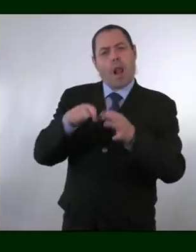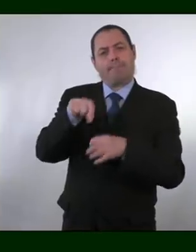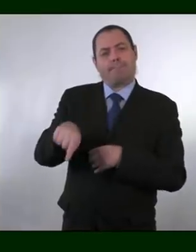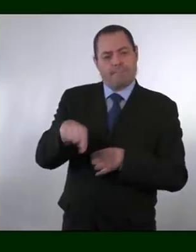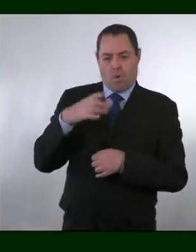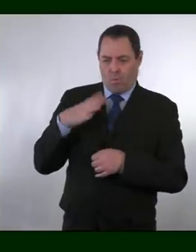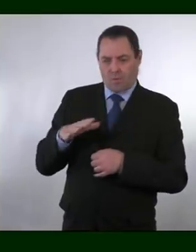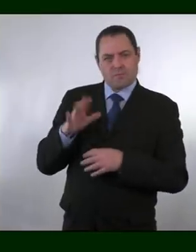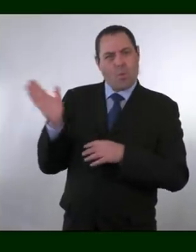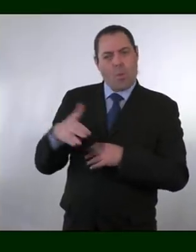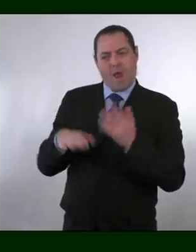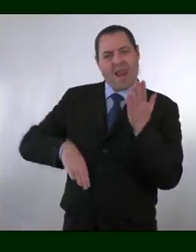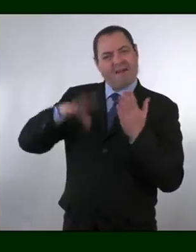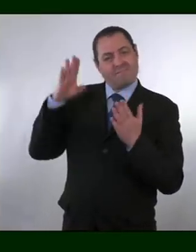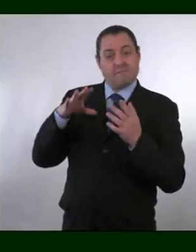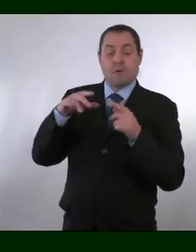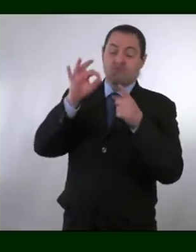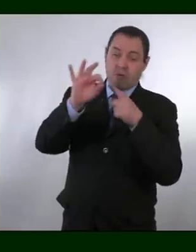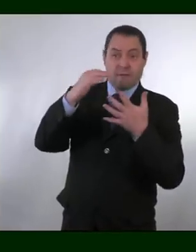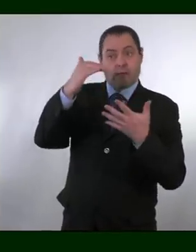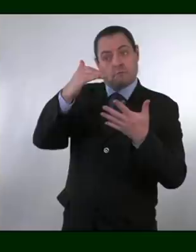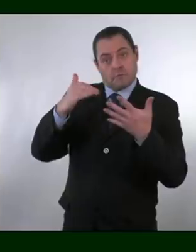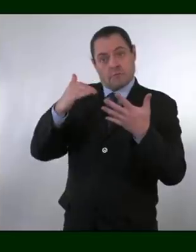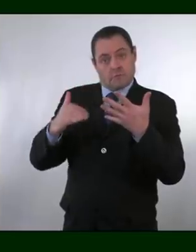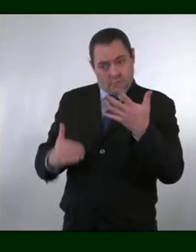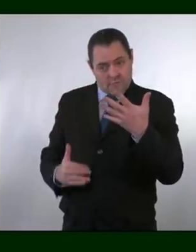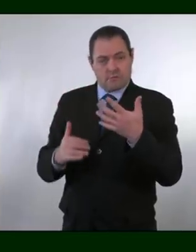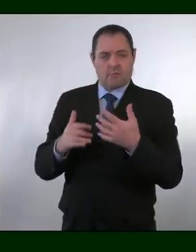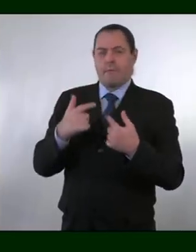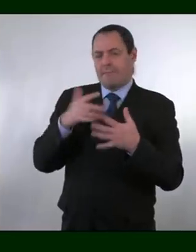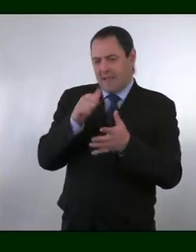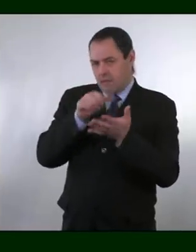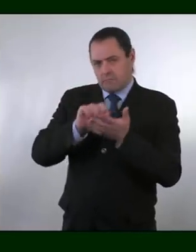as I have requested in previous correspondence? As it has been a while since the Prime Minister